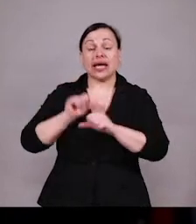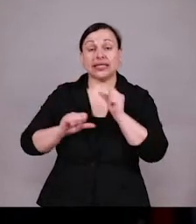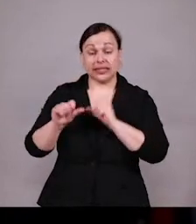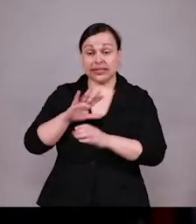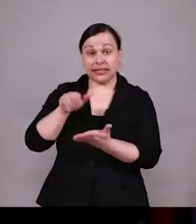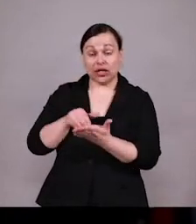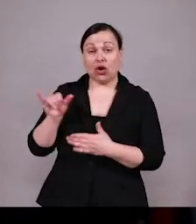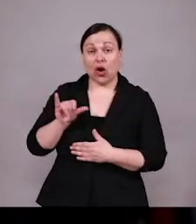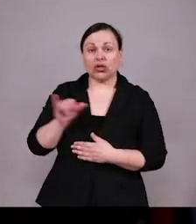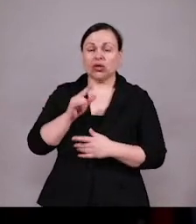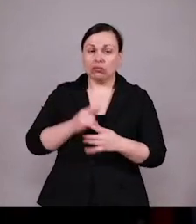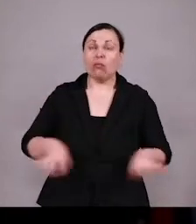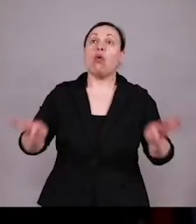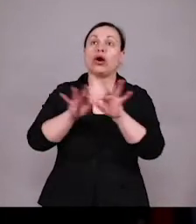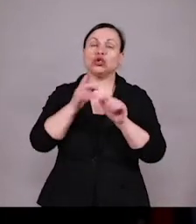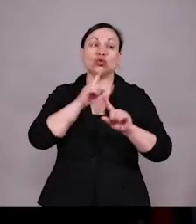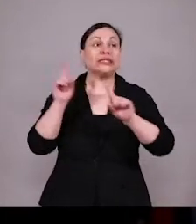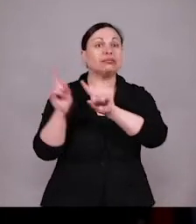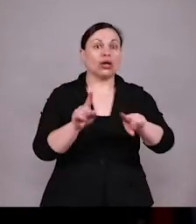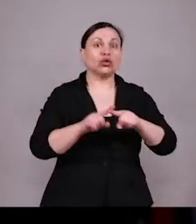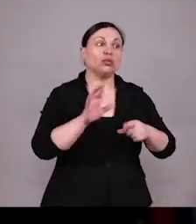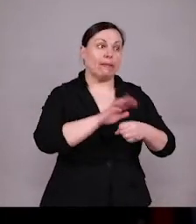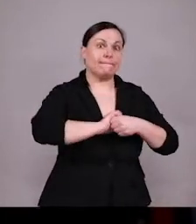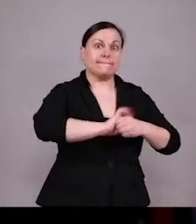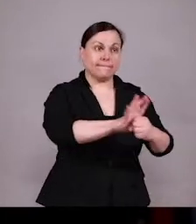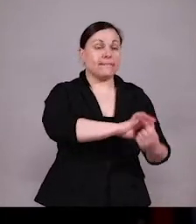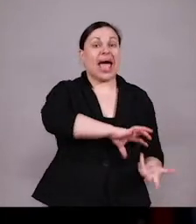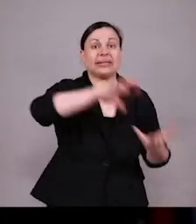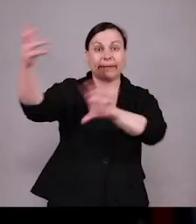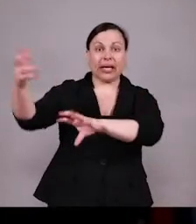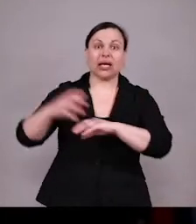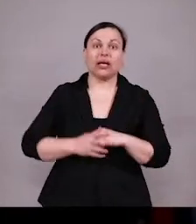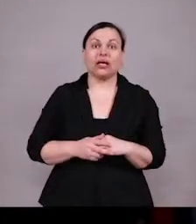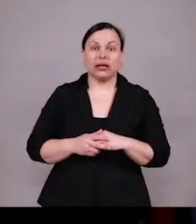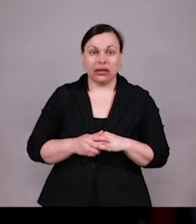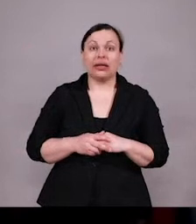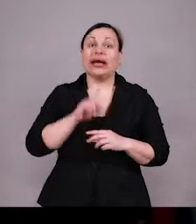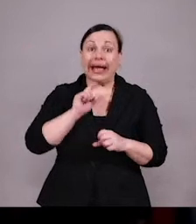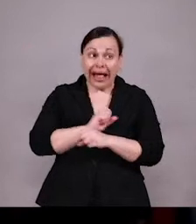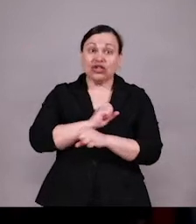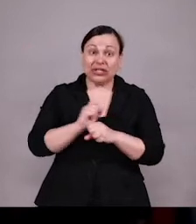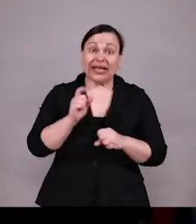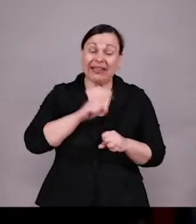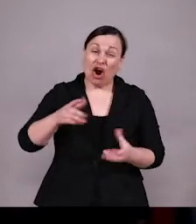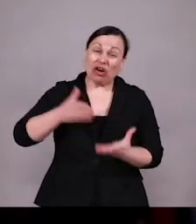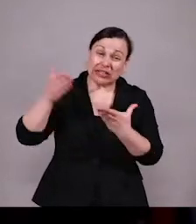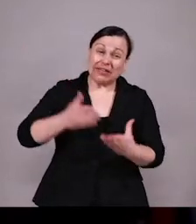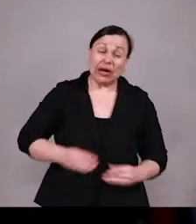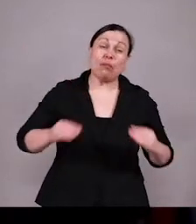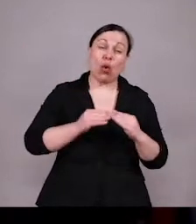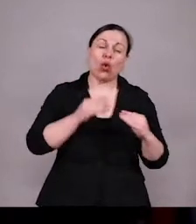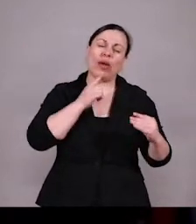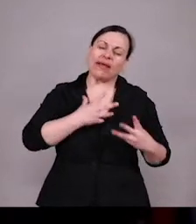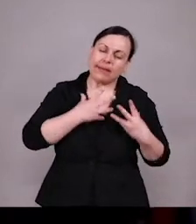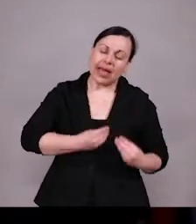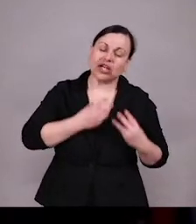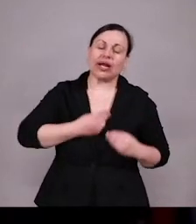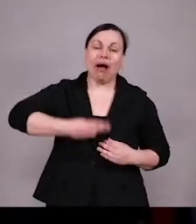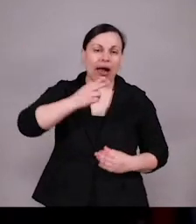been pivotal to responding to the pandemic, truly delivering more with compassionate, high-quality